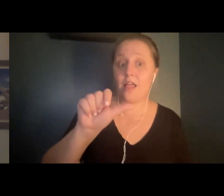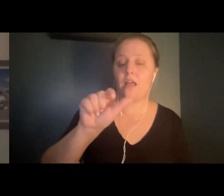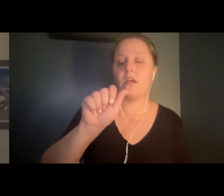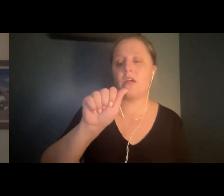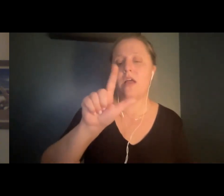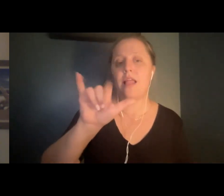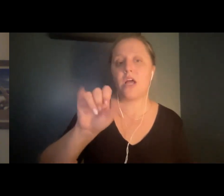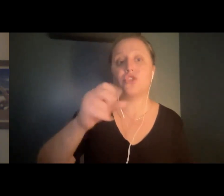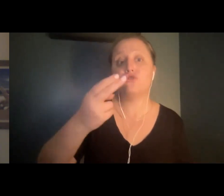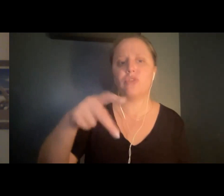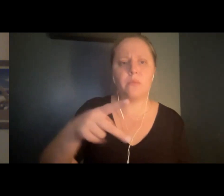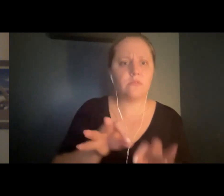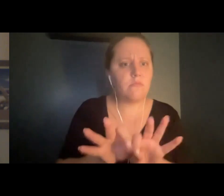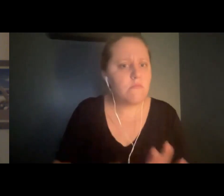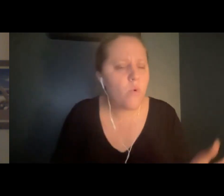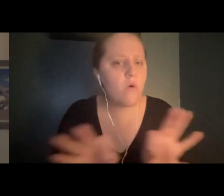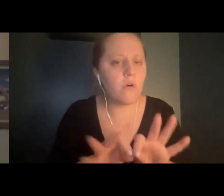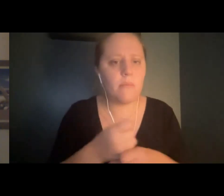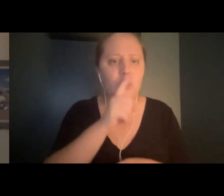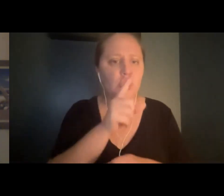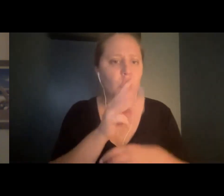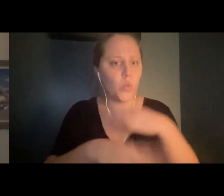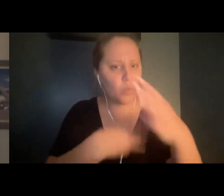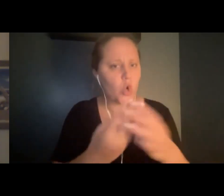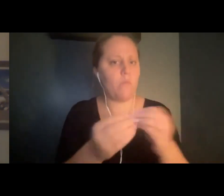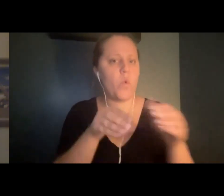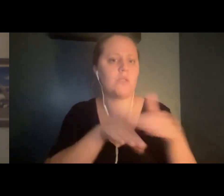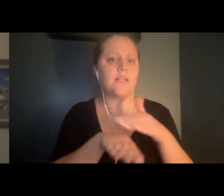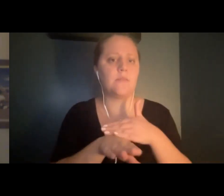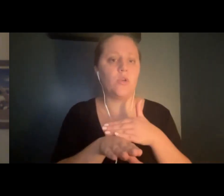accessible and I think that means people with and without disabilities need to be